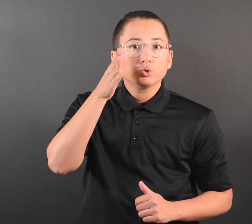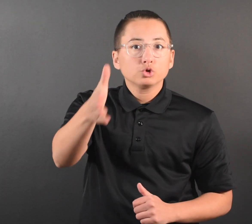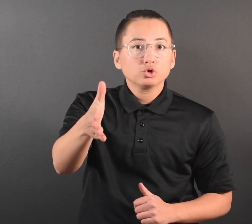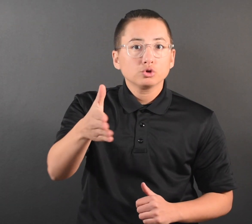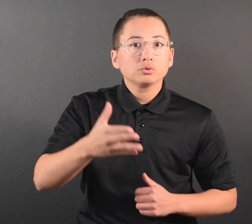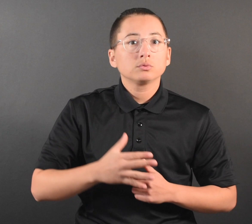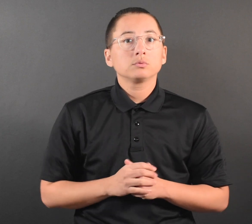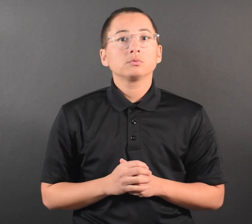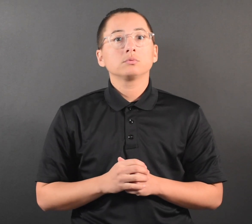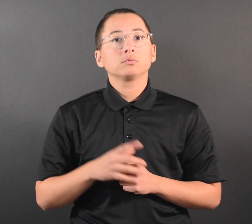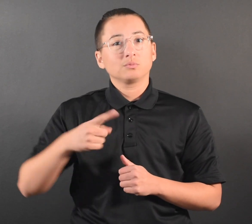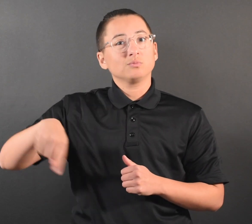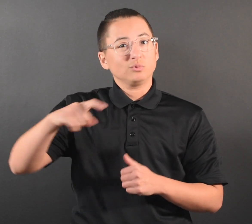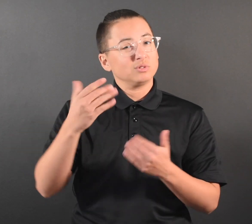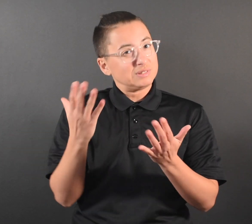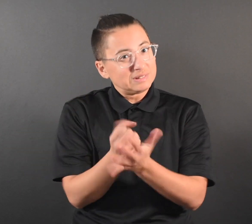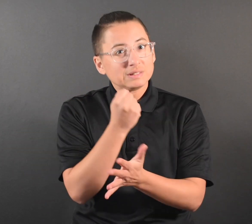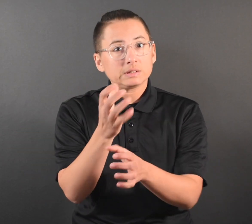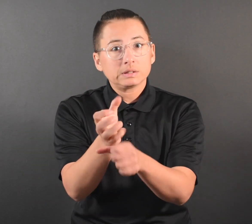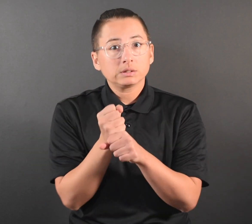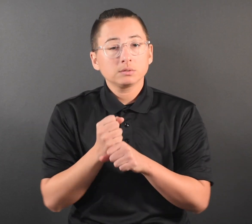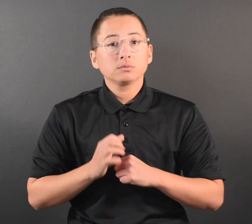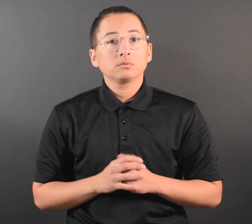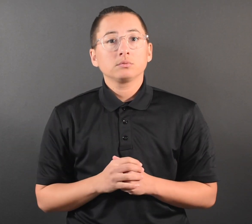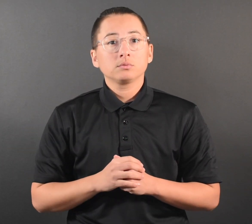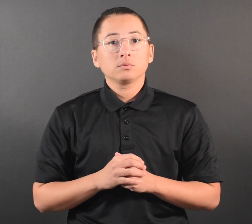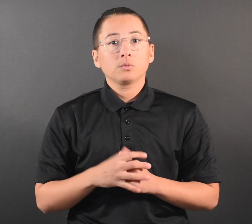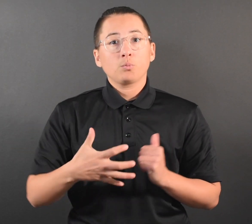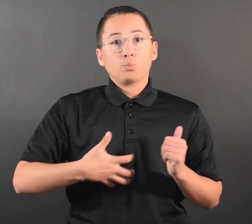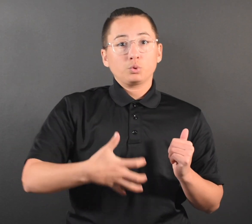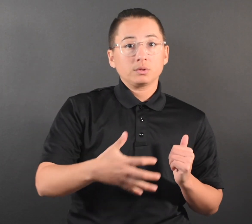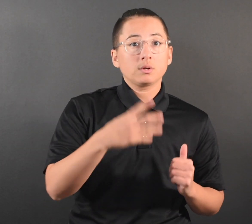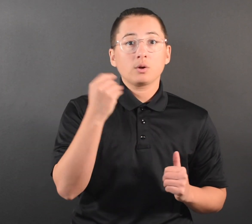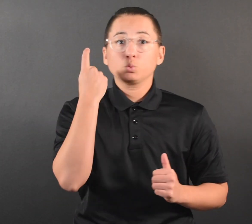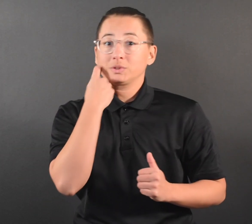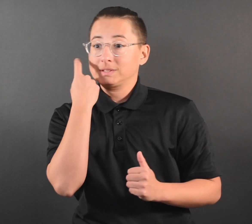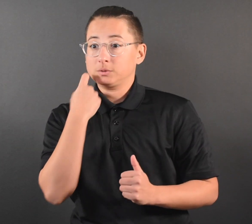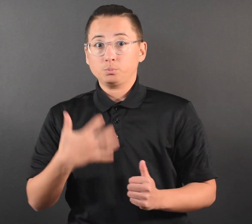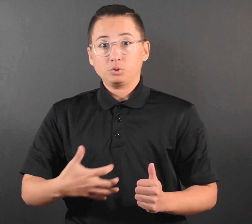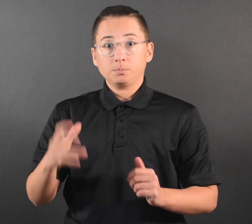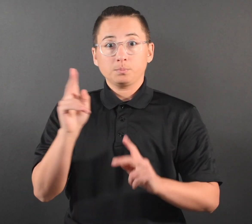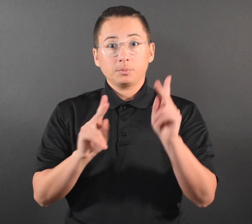• Pregnant and recently pregnant people are more likely to get very sick with